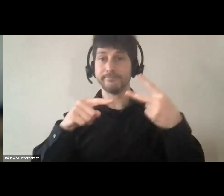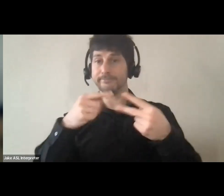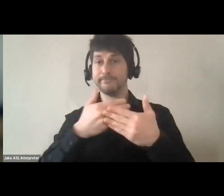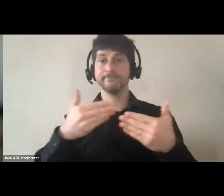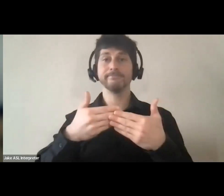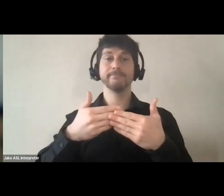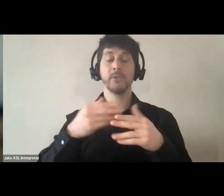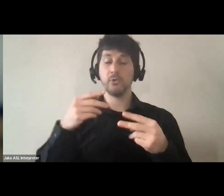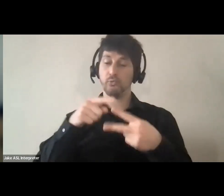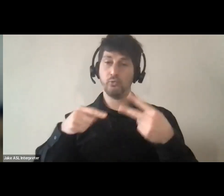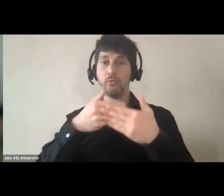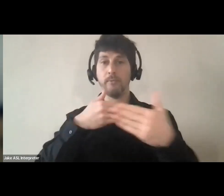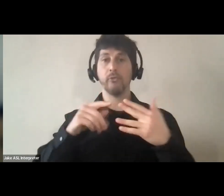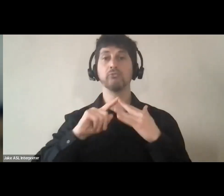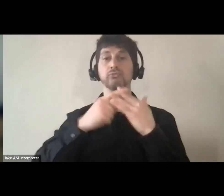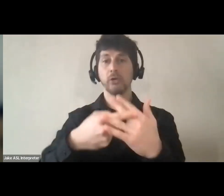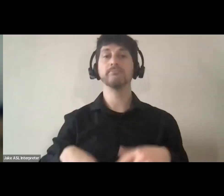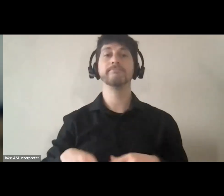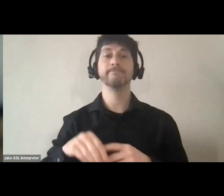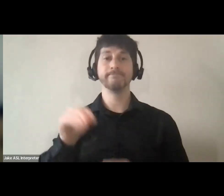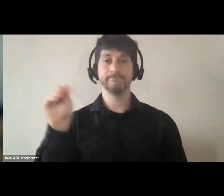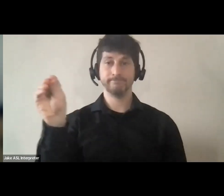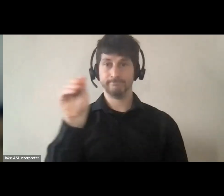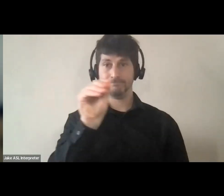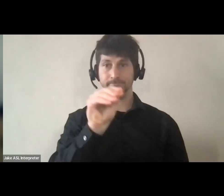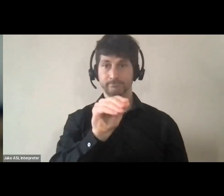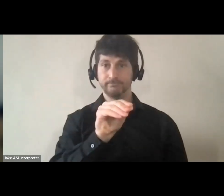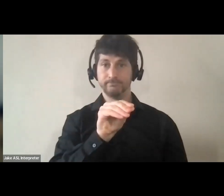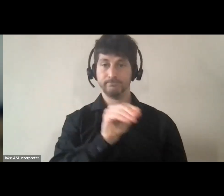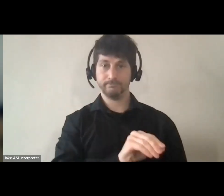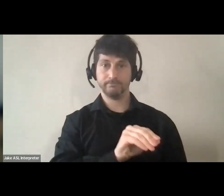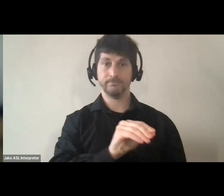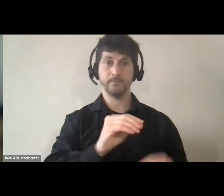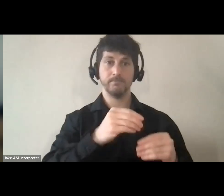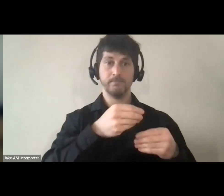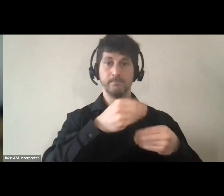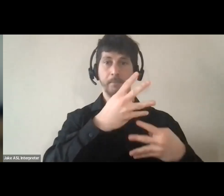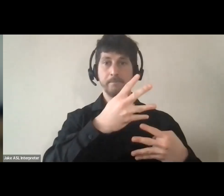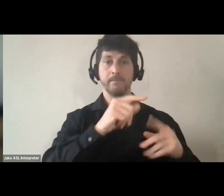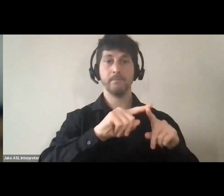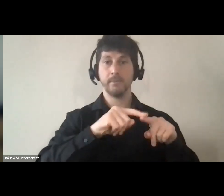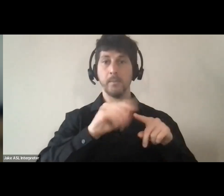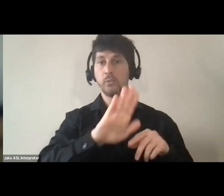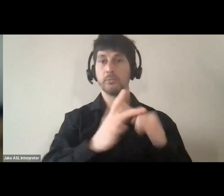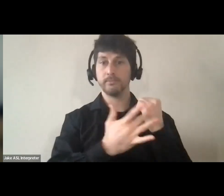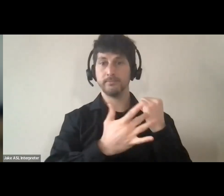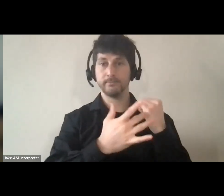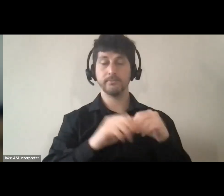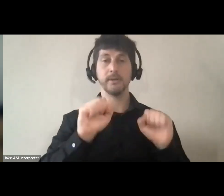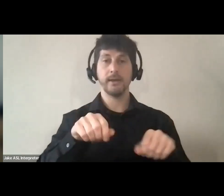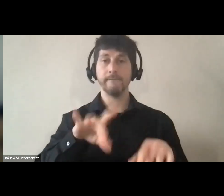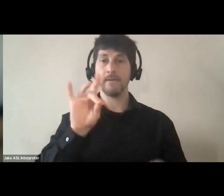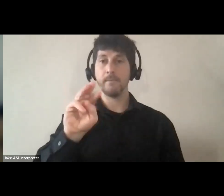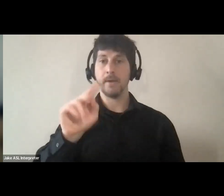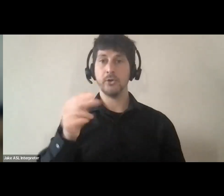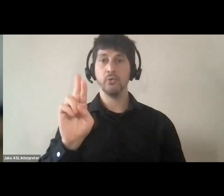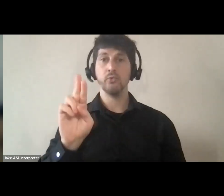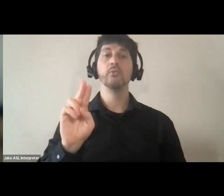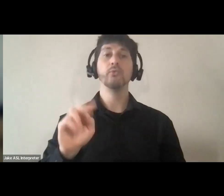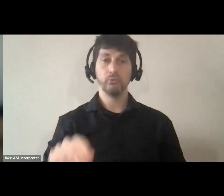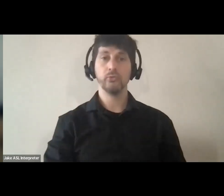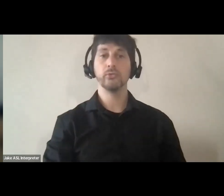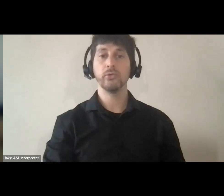A couple of housekeeping items before we get started.